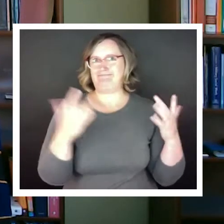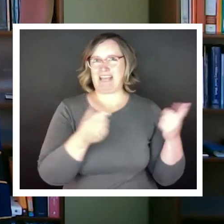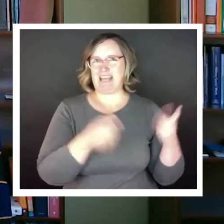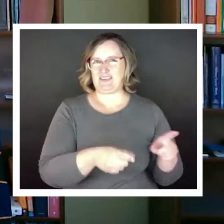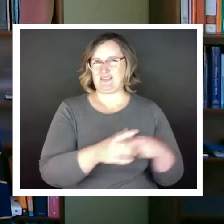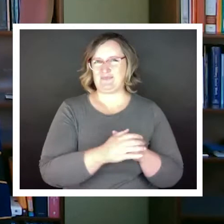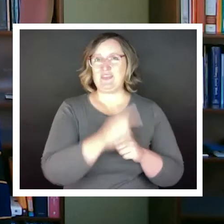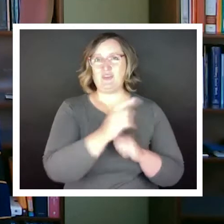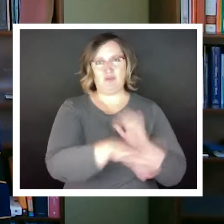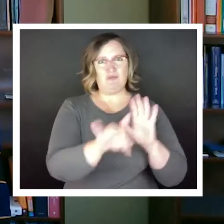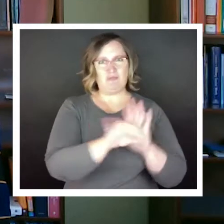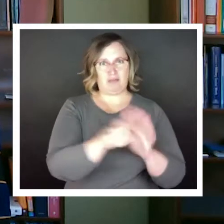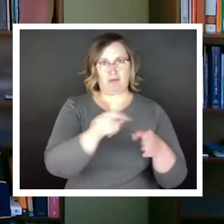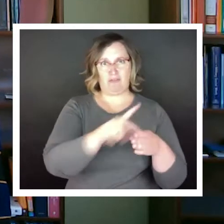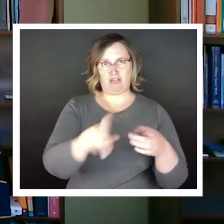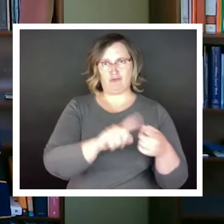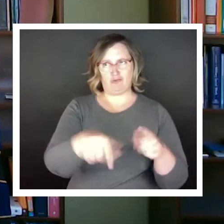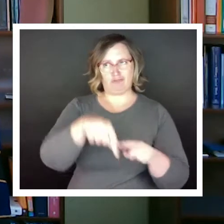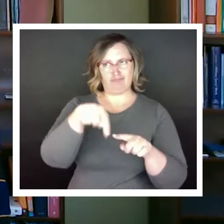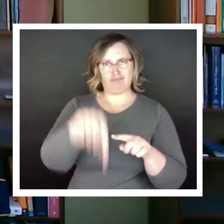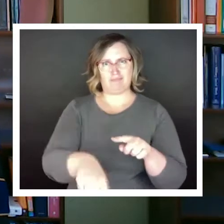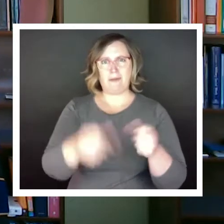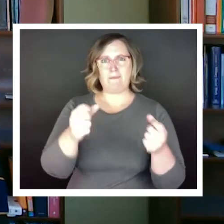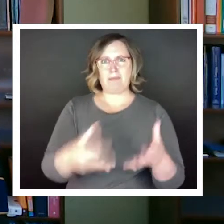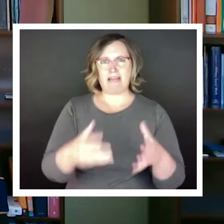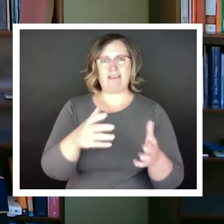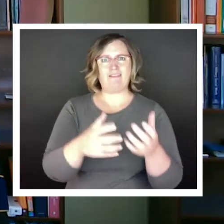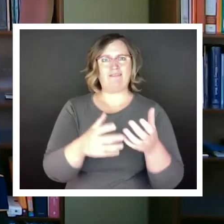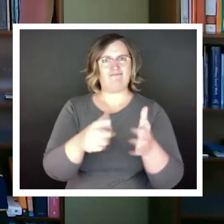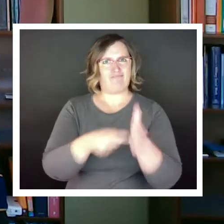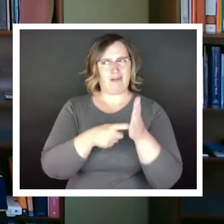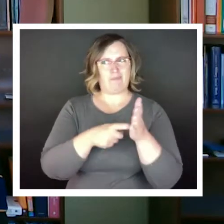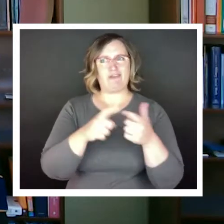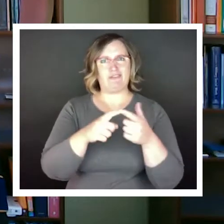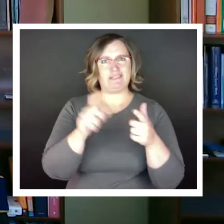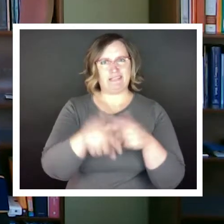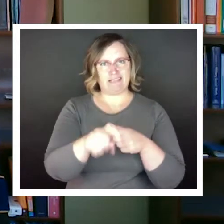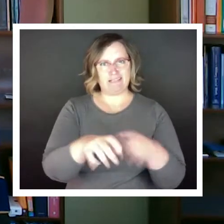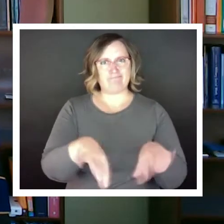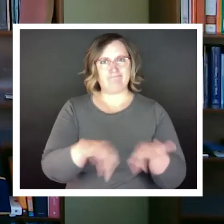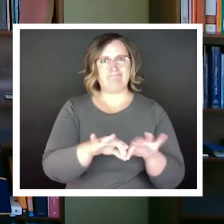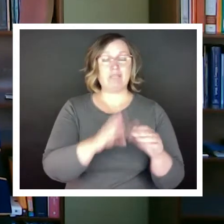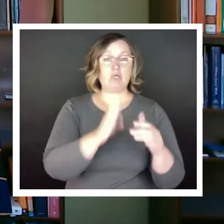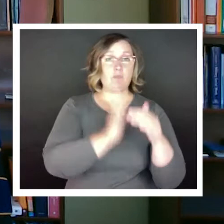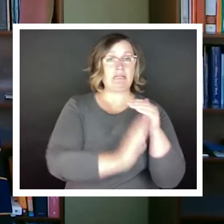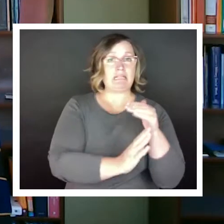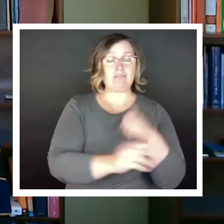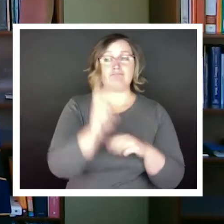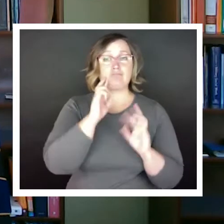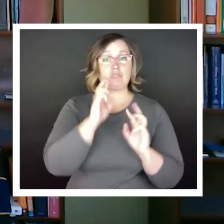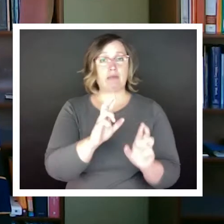in some of the most fundamental necessities and values of civil society, such as humility, respect, community,